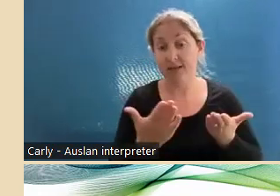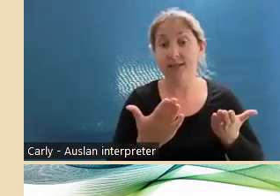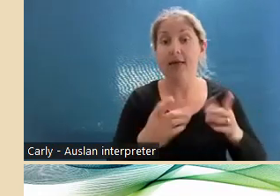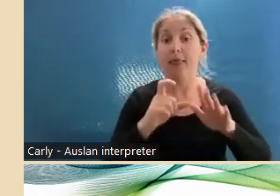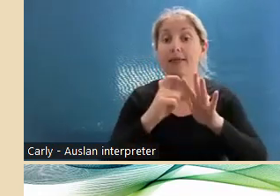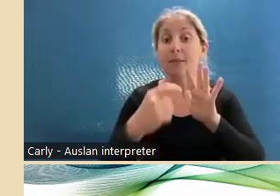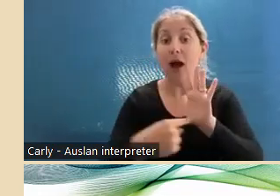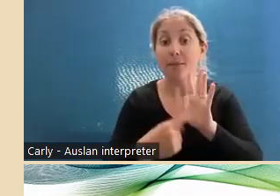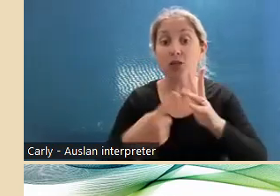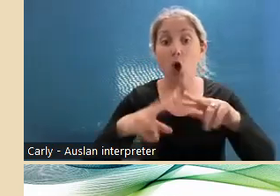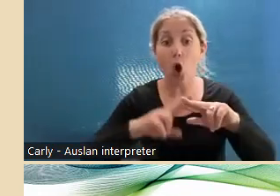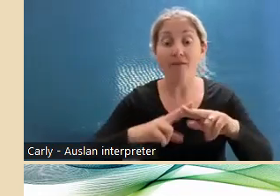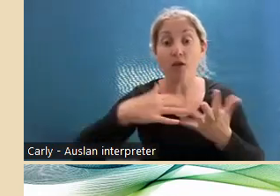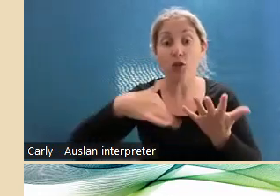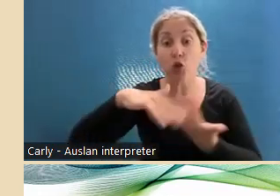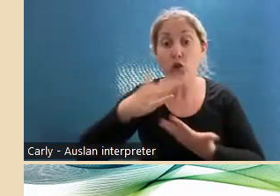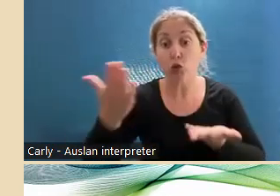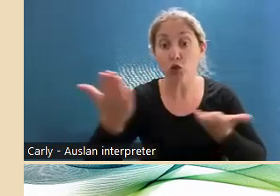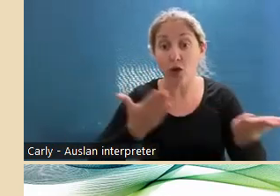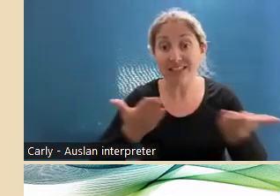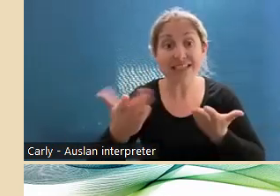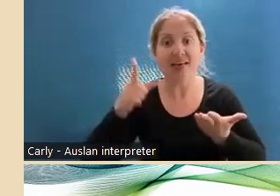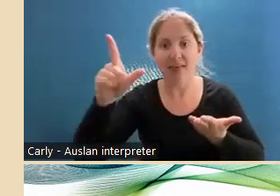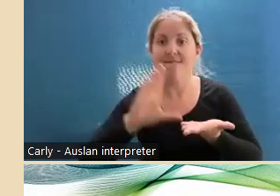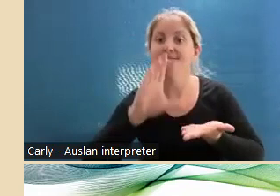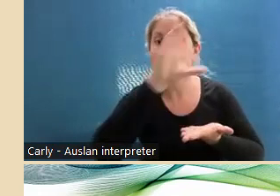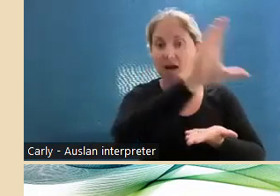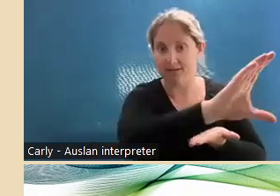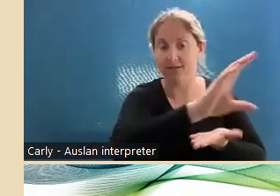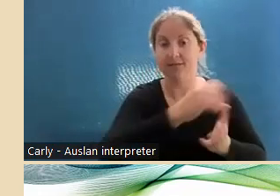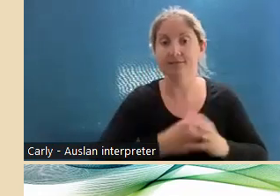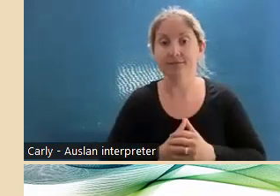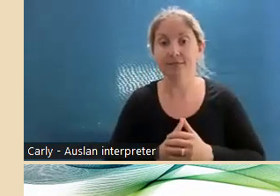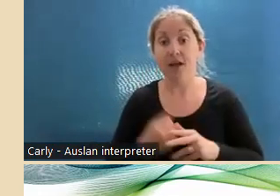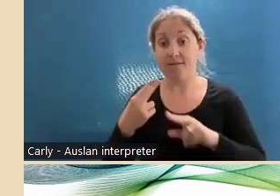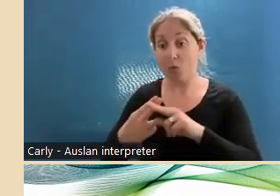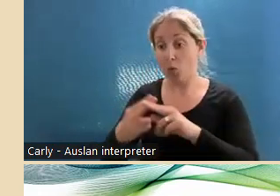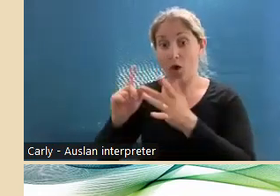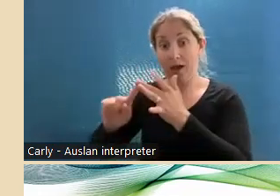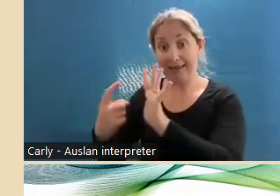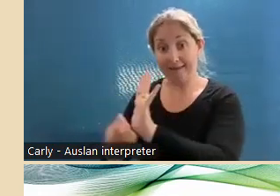of Social Services, and in relation to Independent Expert Reviews there's a particular program